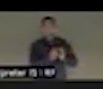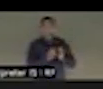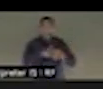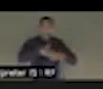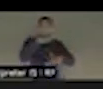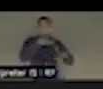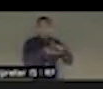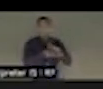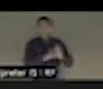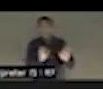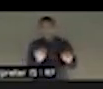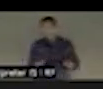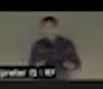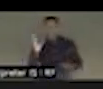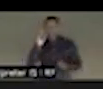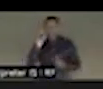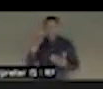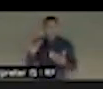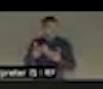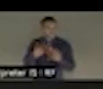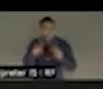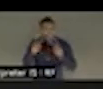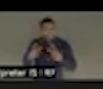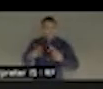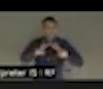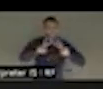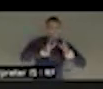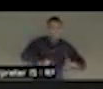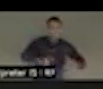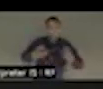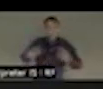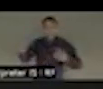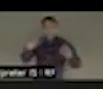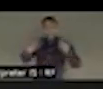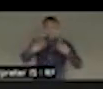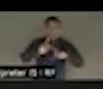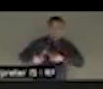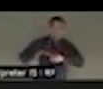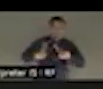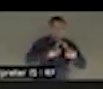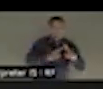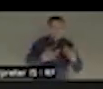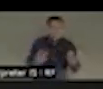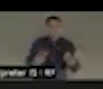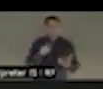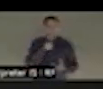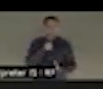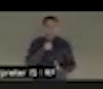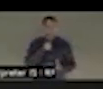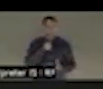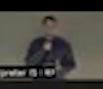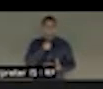and thus they can help make websites and apps more accessible.